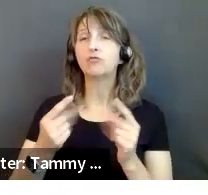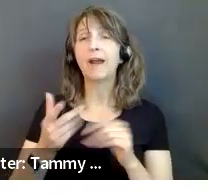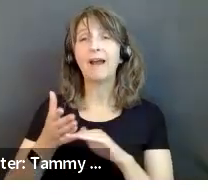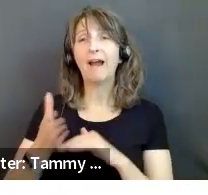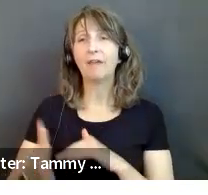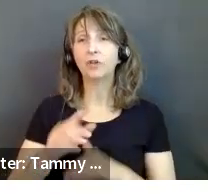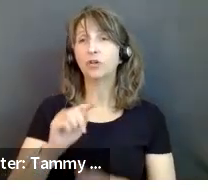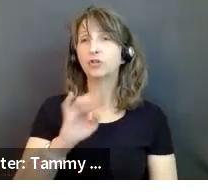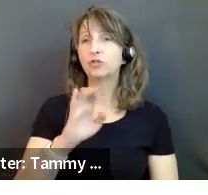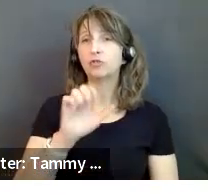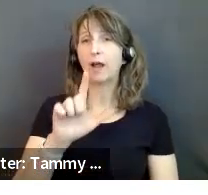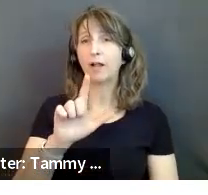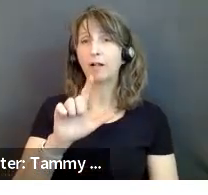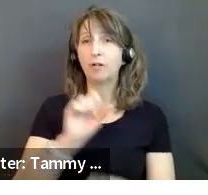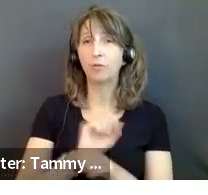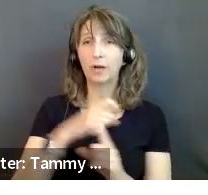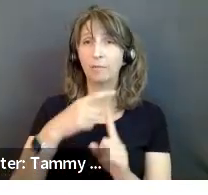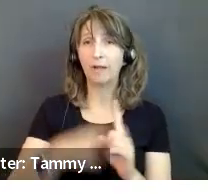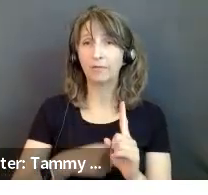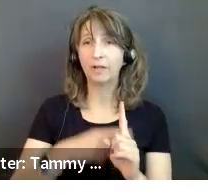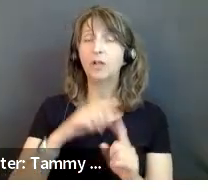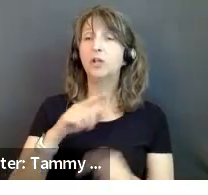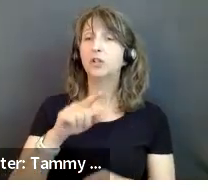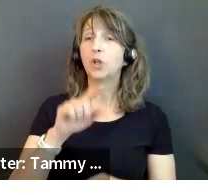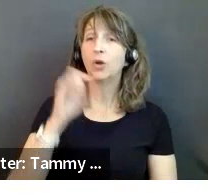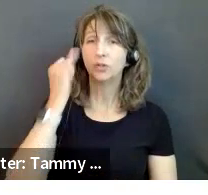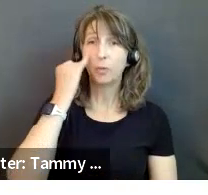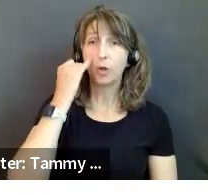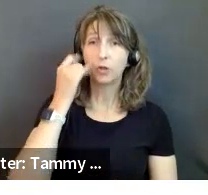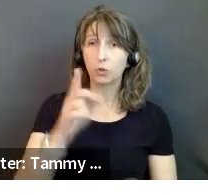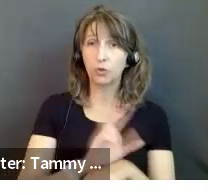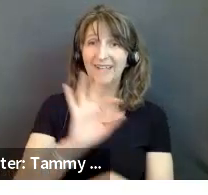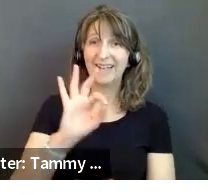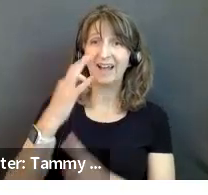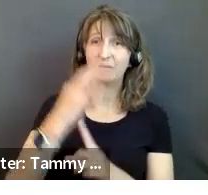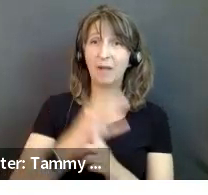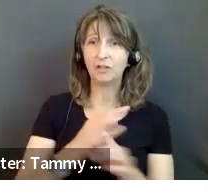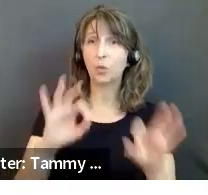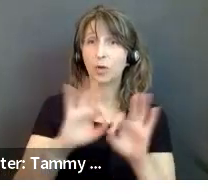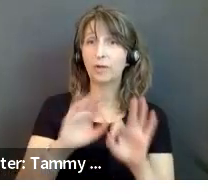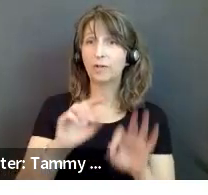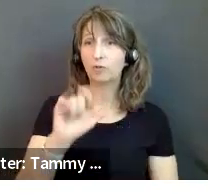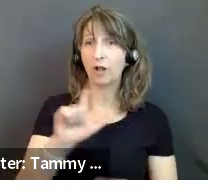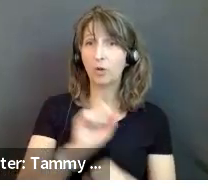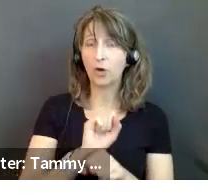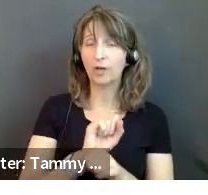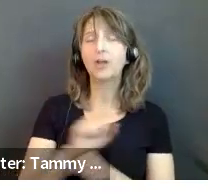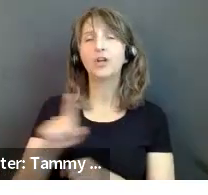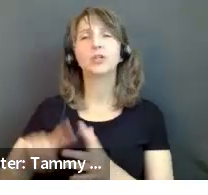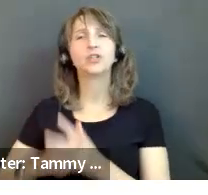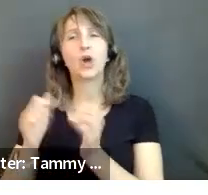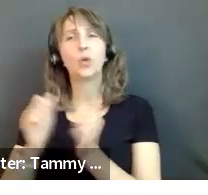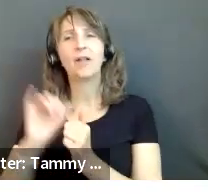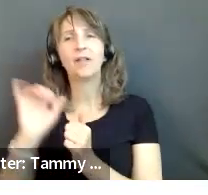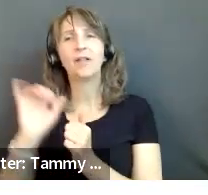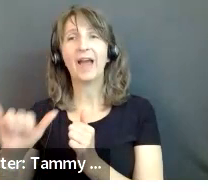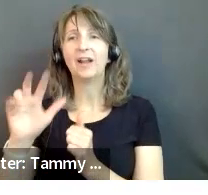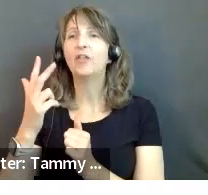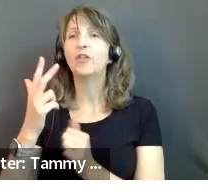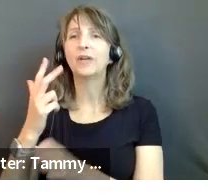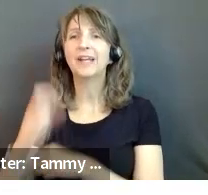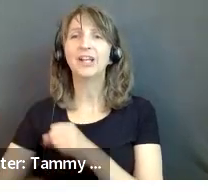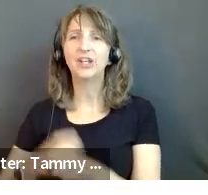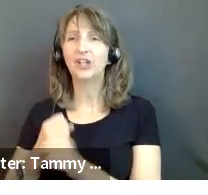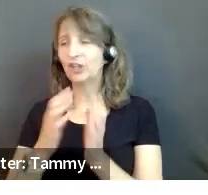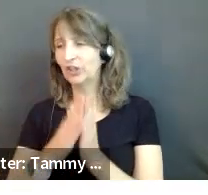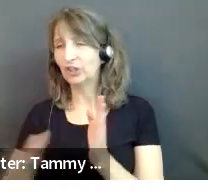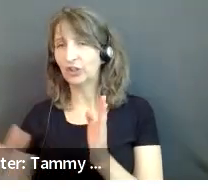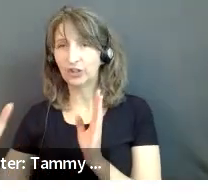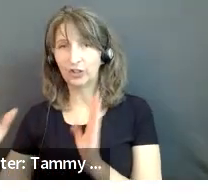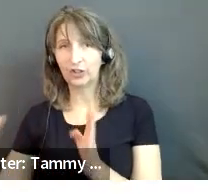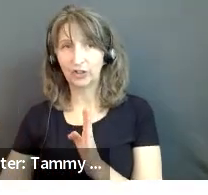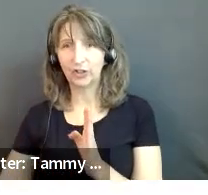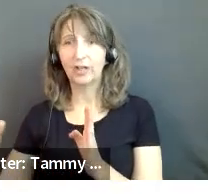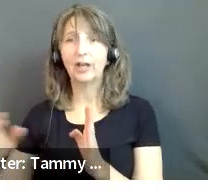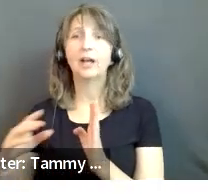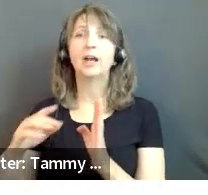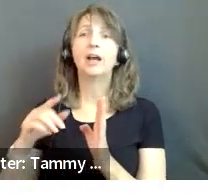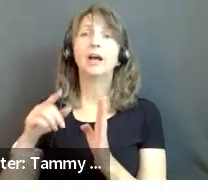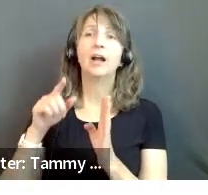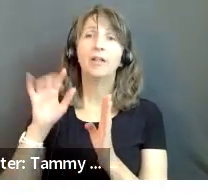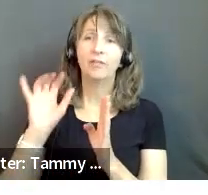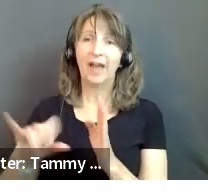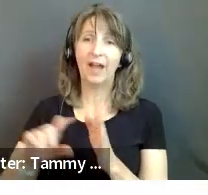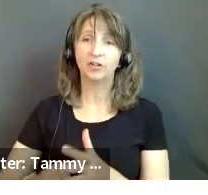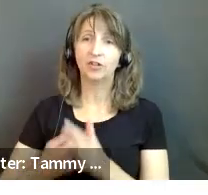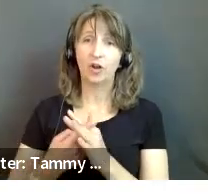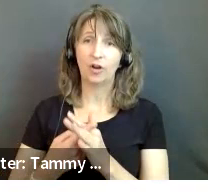So once you use that. 3 year train and that train is taken off and running whether you're working or not.